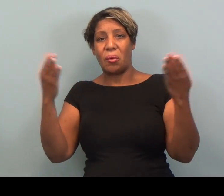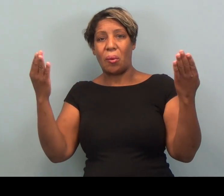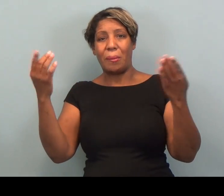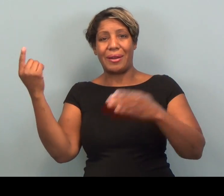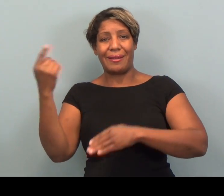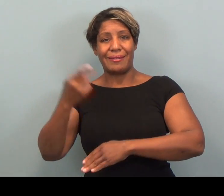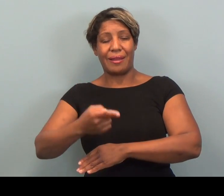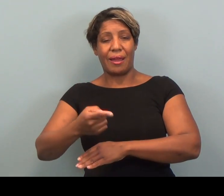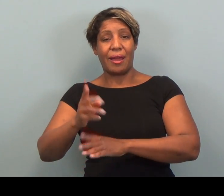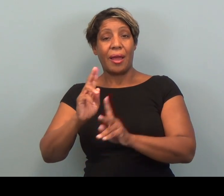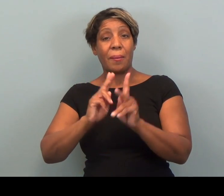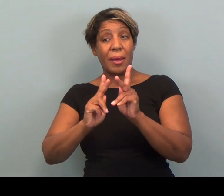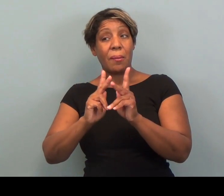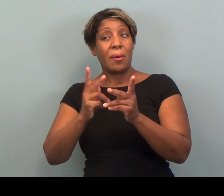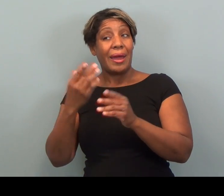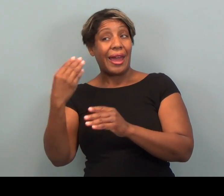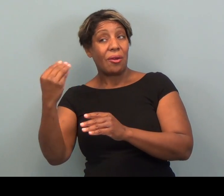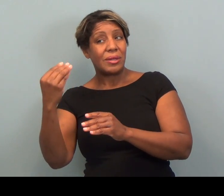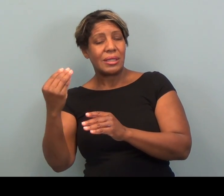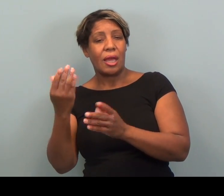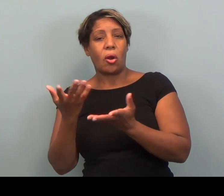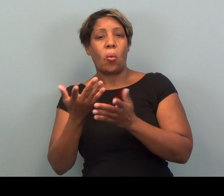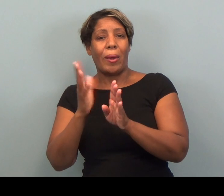People are going to be lined up outside of our door,